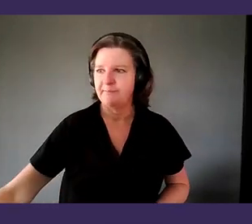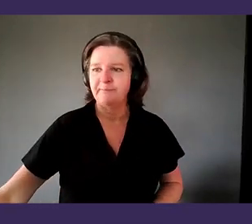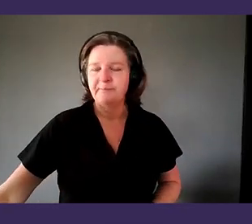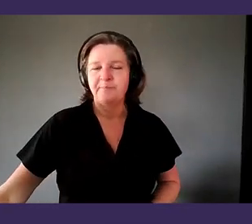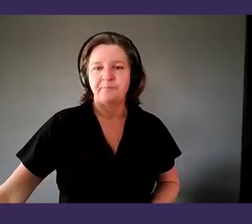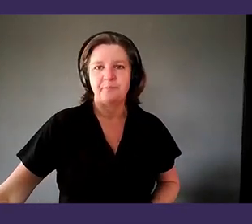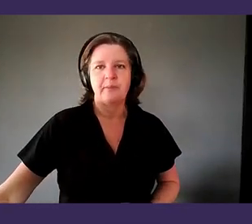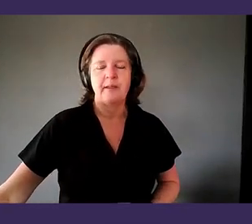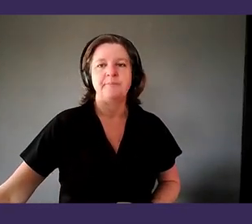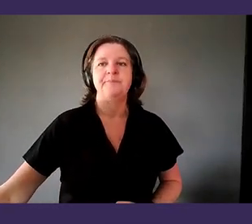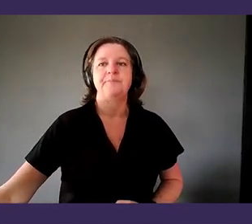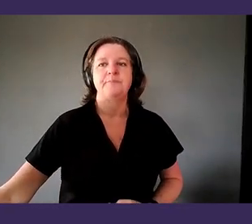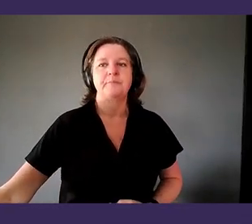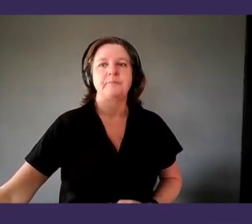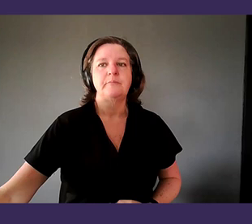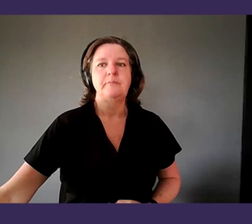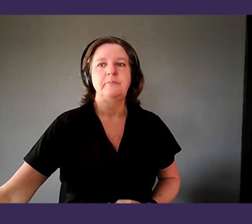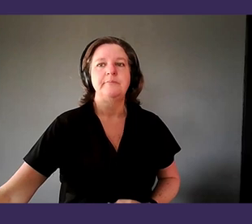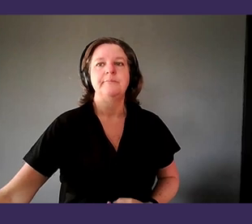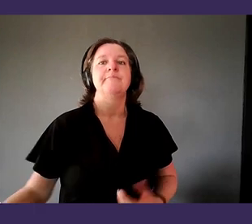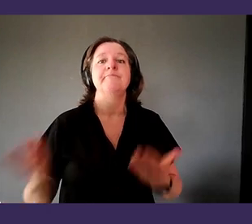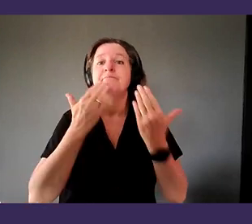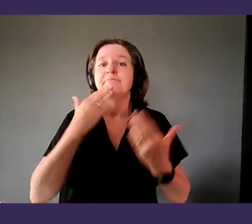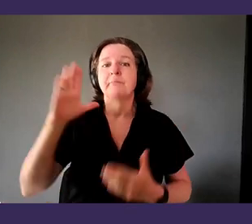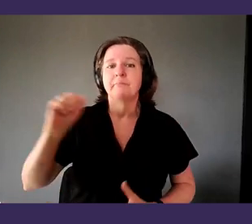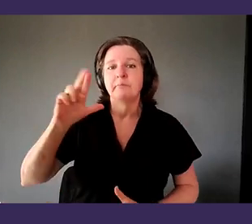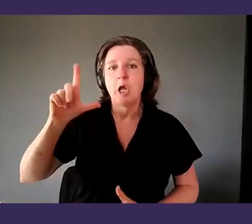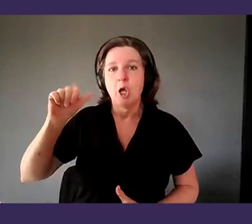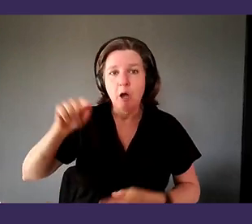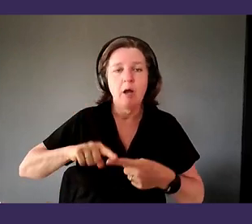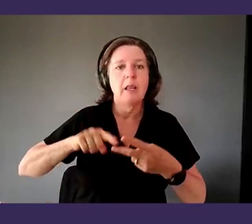So I want to thank Karla and Yolanda and Morgan